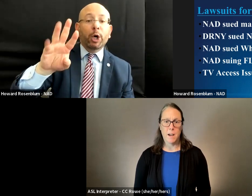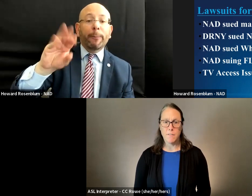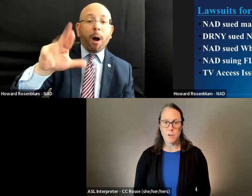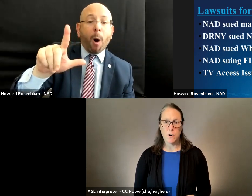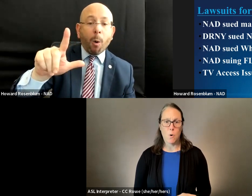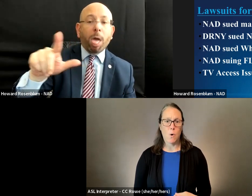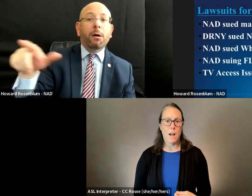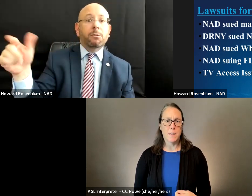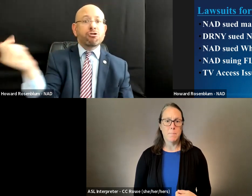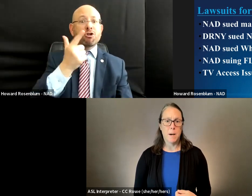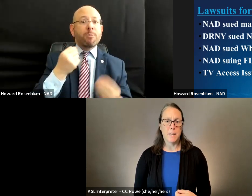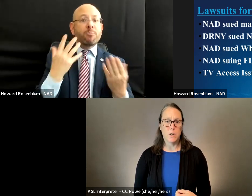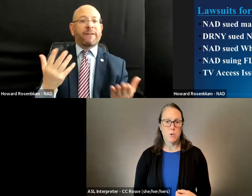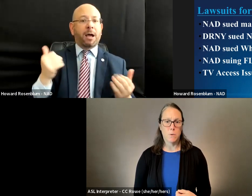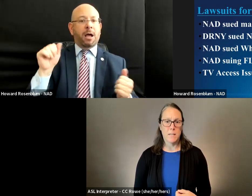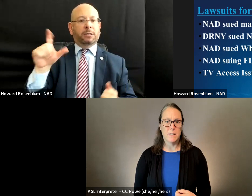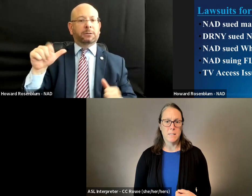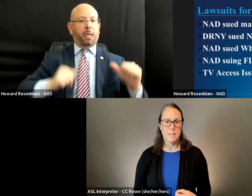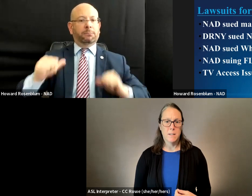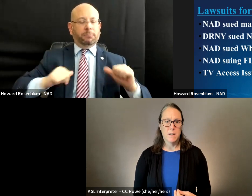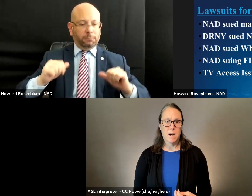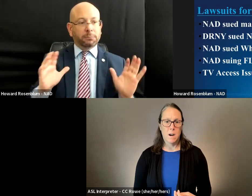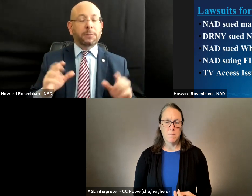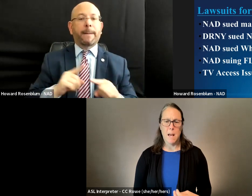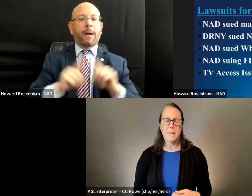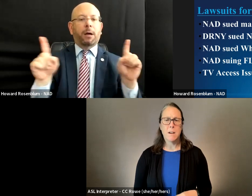which requires that ASL is provided on